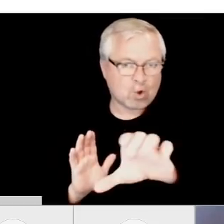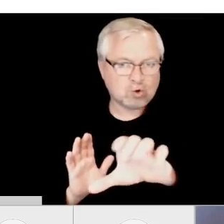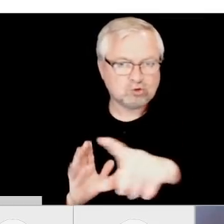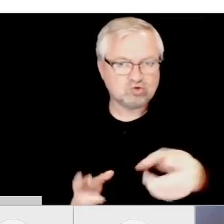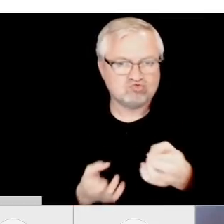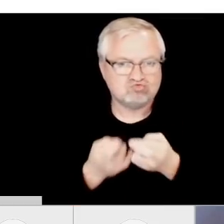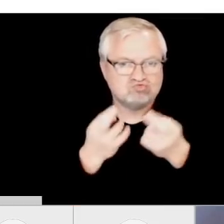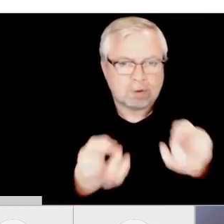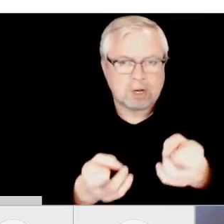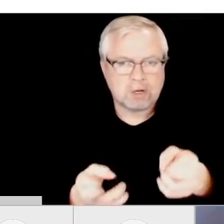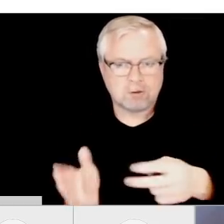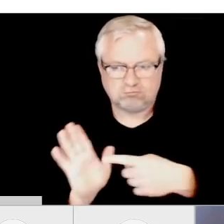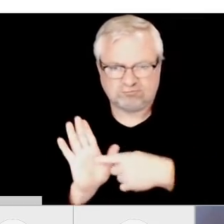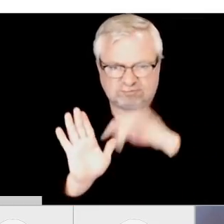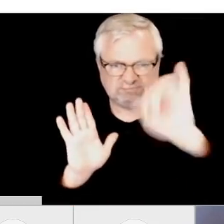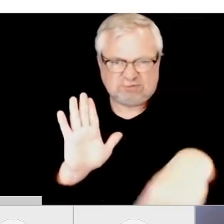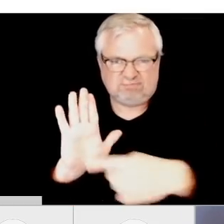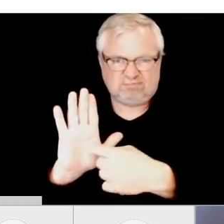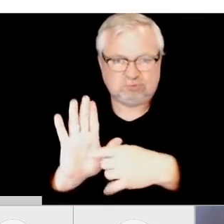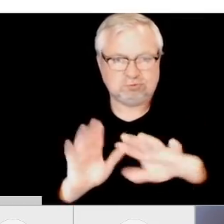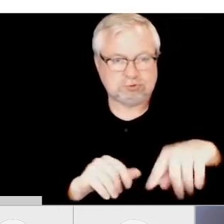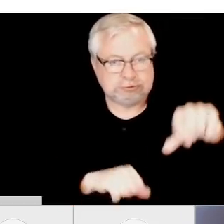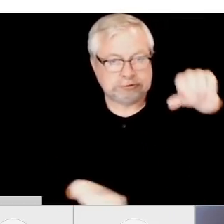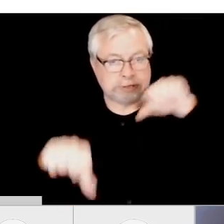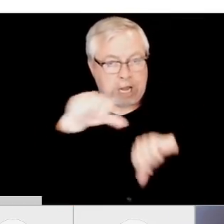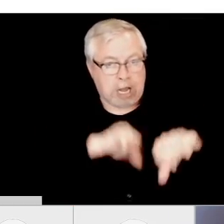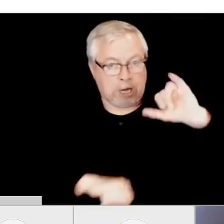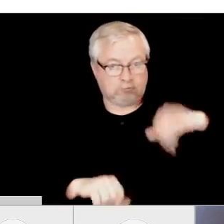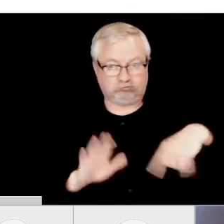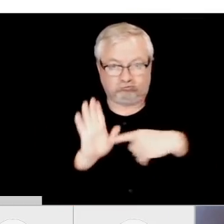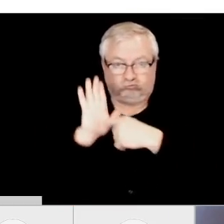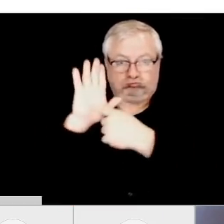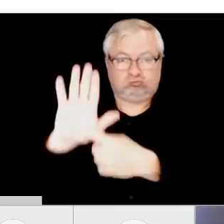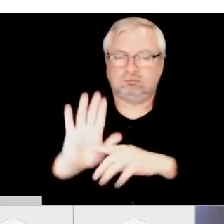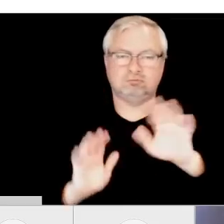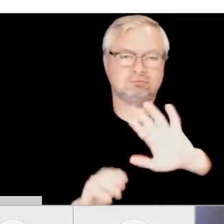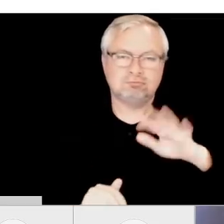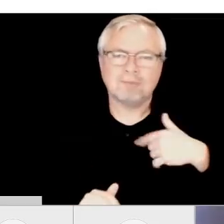We will make those other scenarios available in some form.